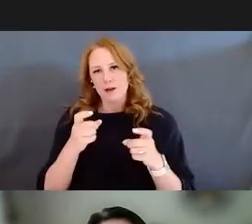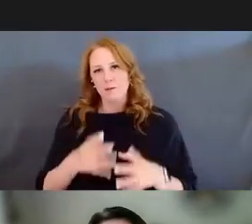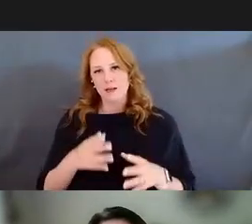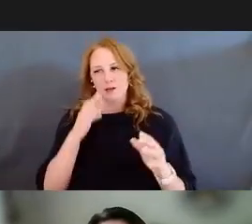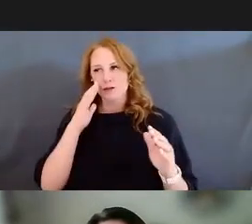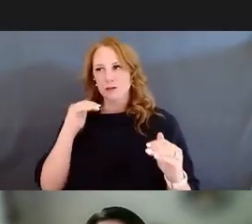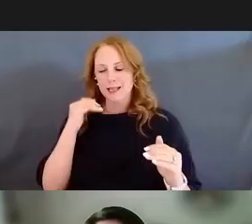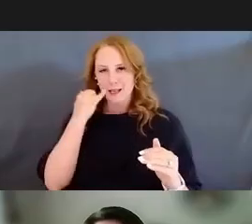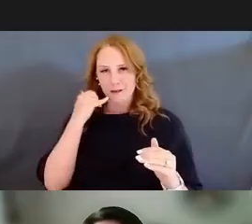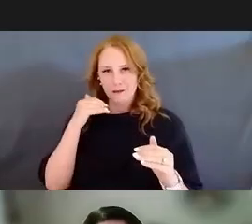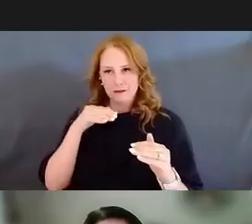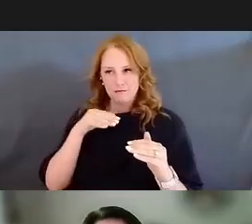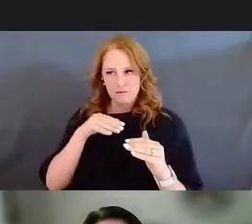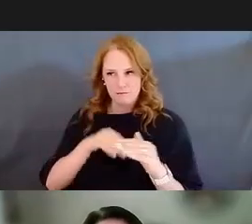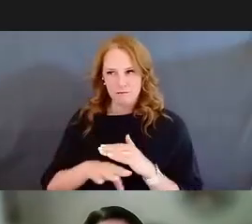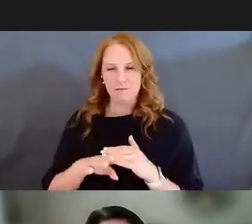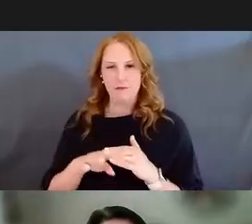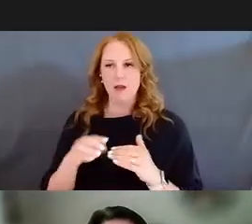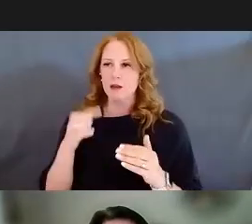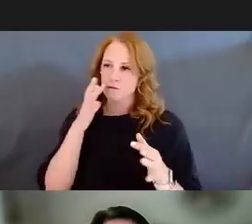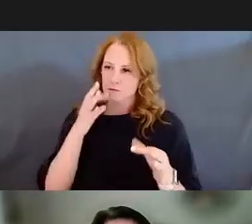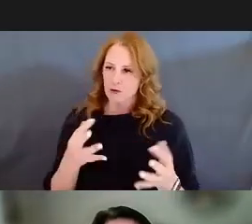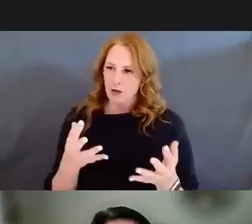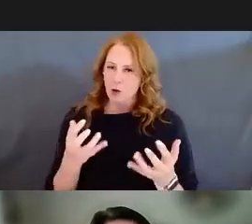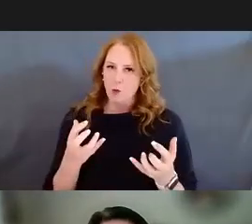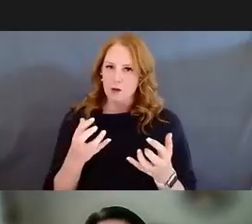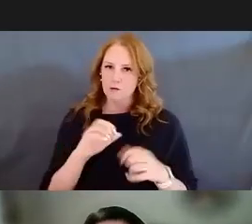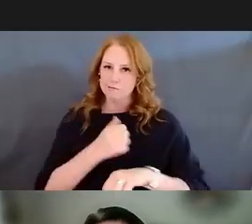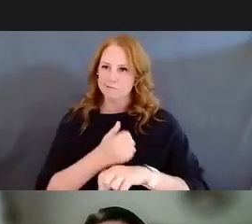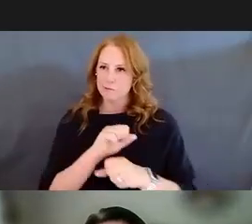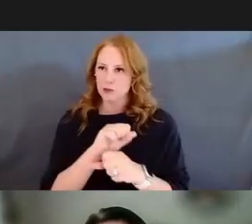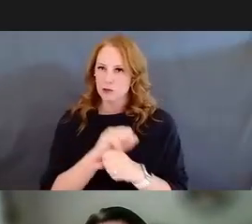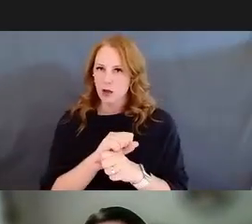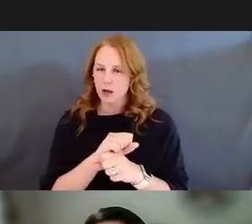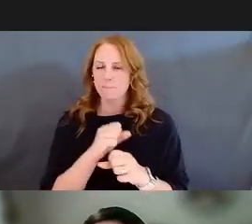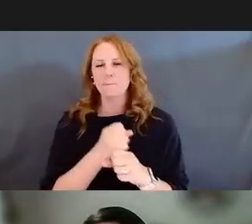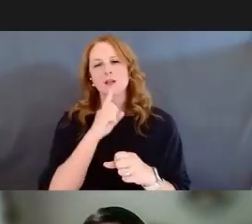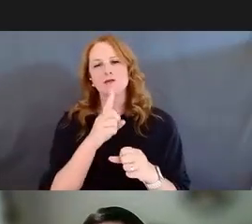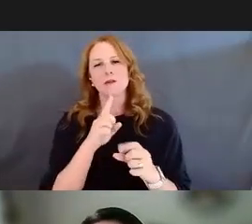in and decided they wanted to create a job, that it all went smoothly from their end and that there